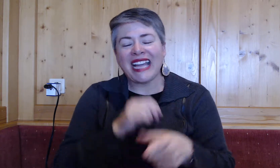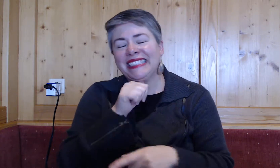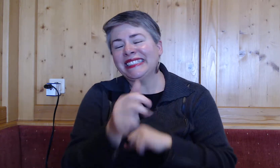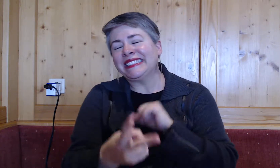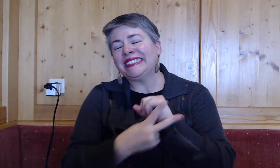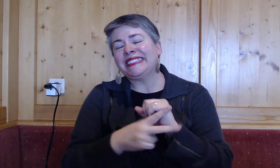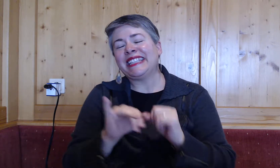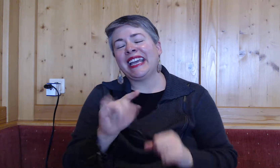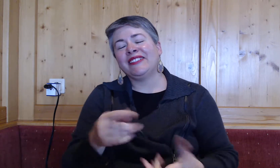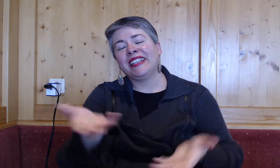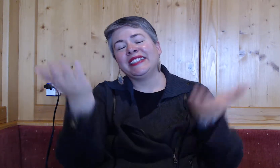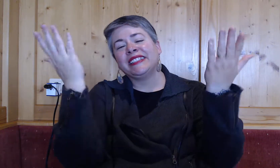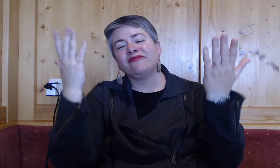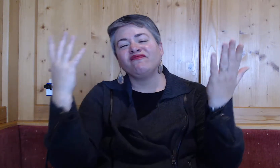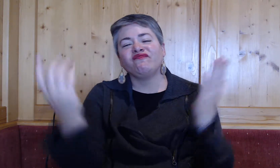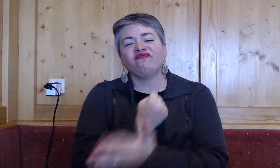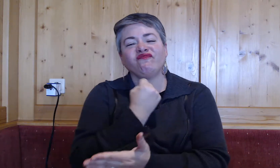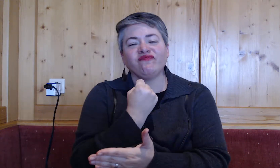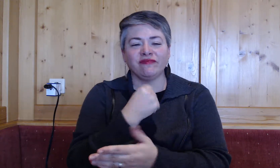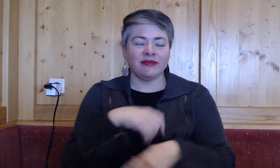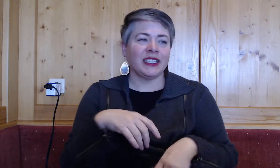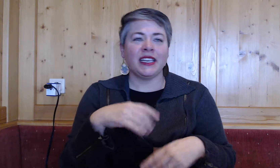I forgot to save it. It's gone.